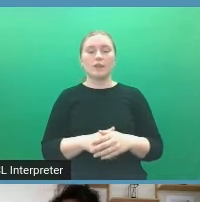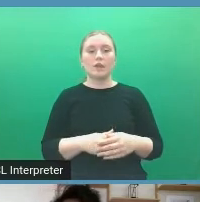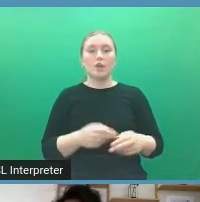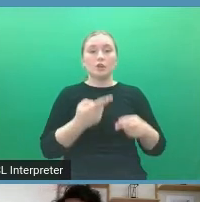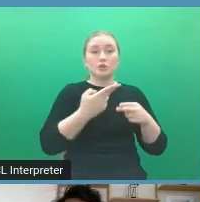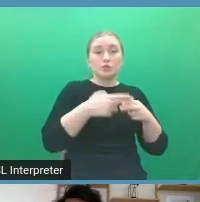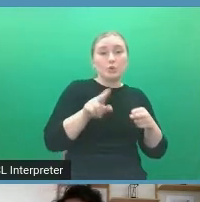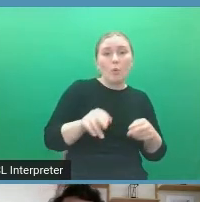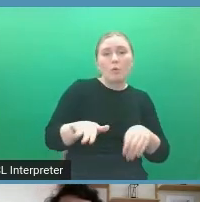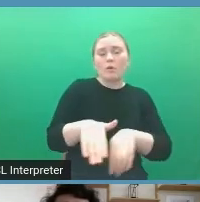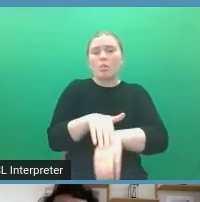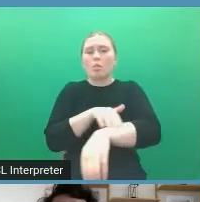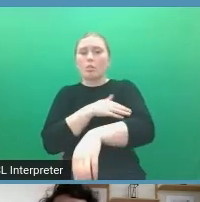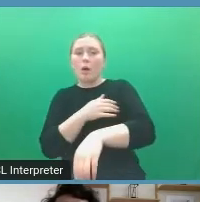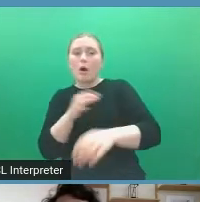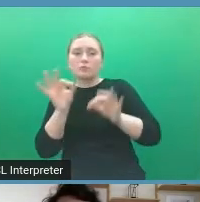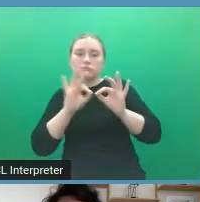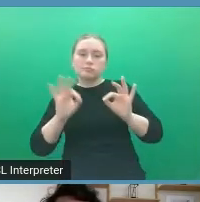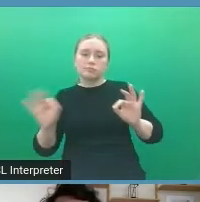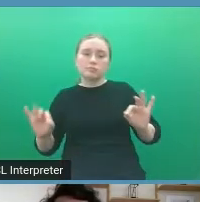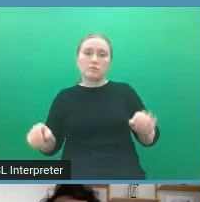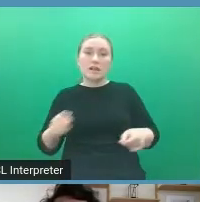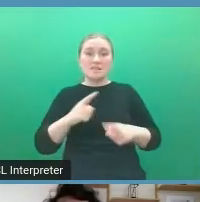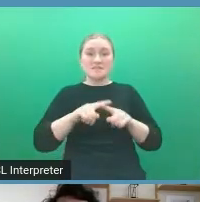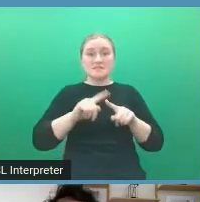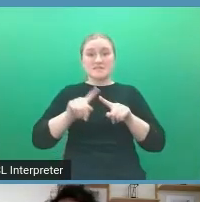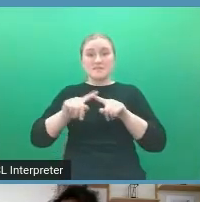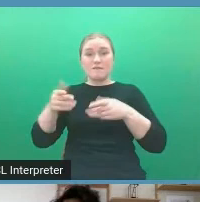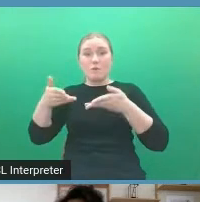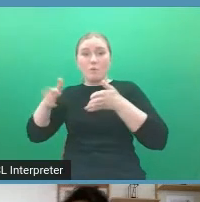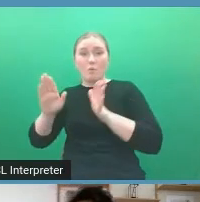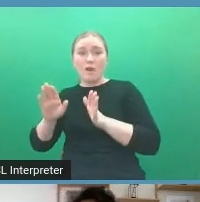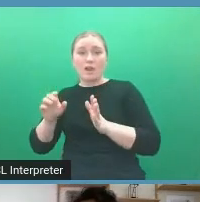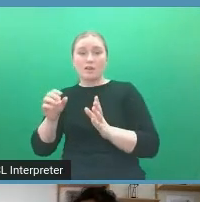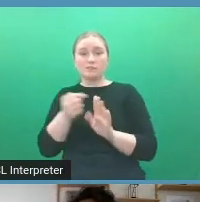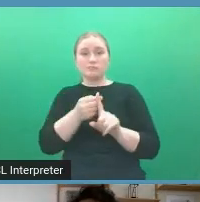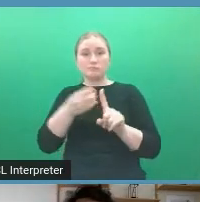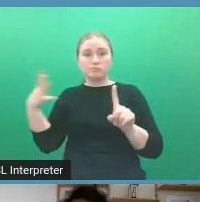different types of ways of describing objects that's in the practice of it we want to just